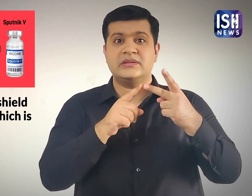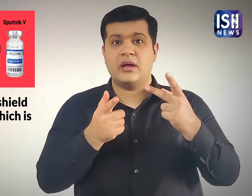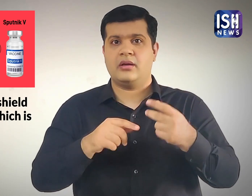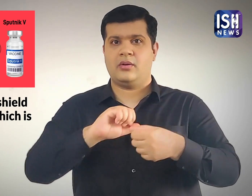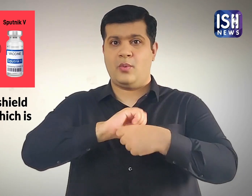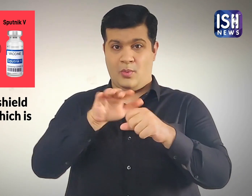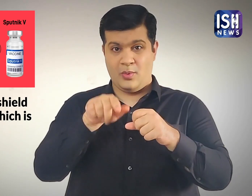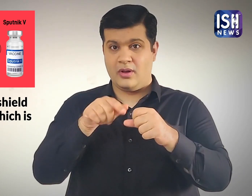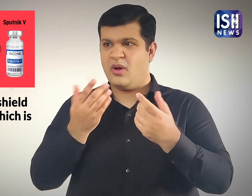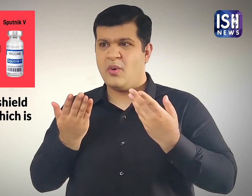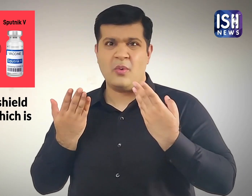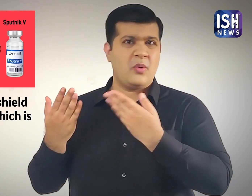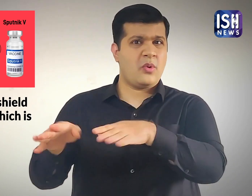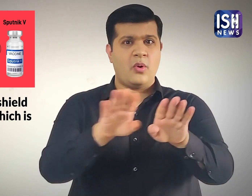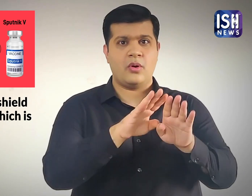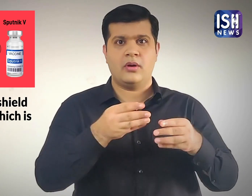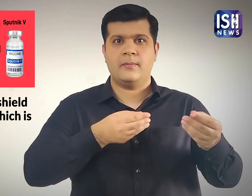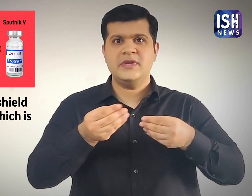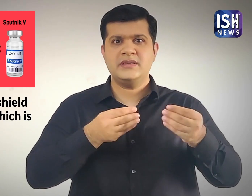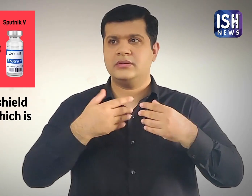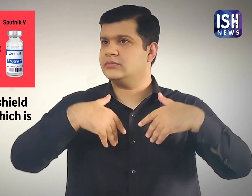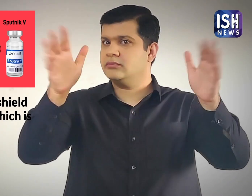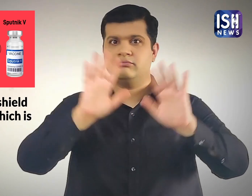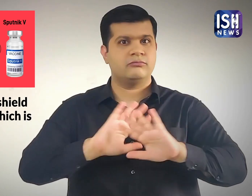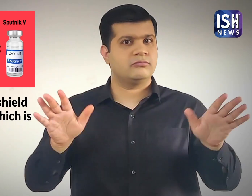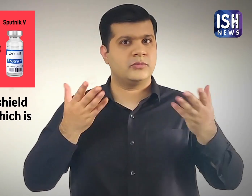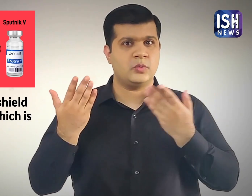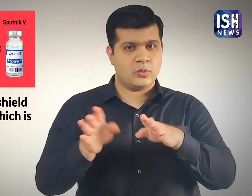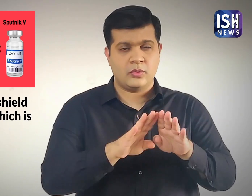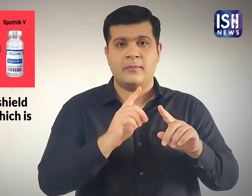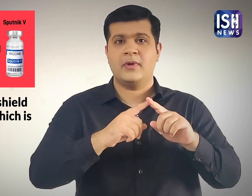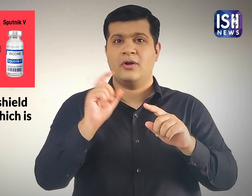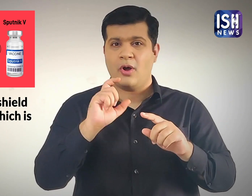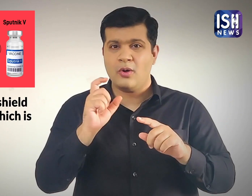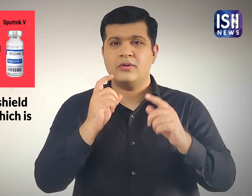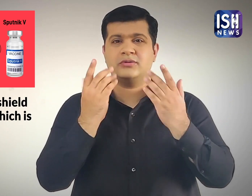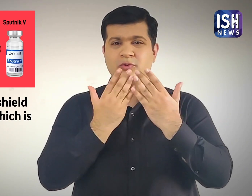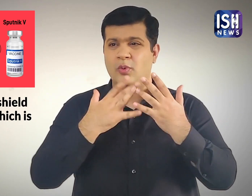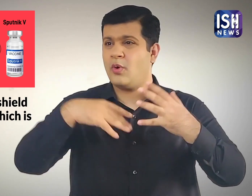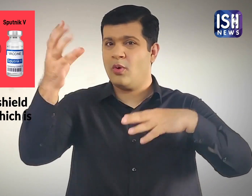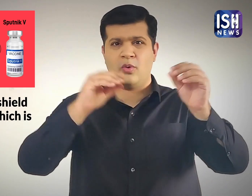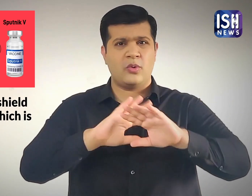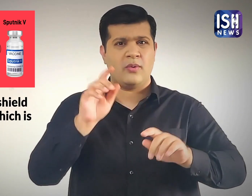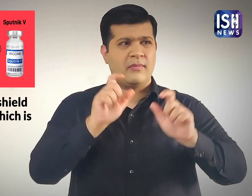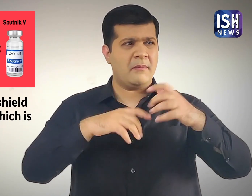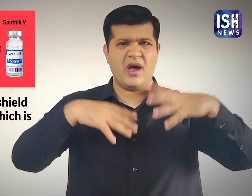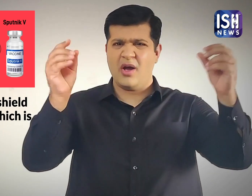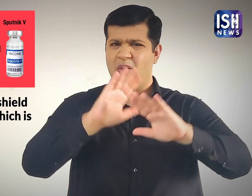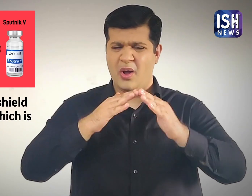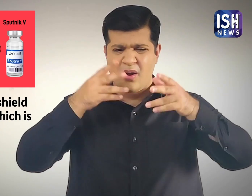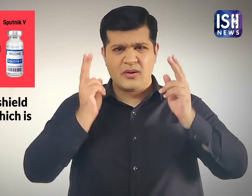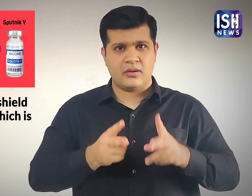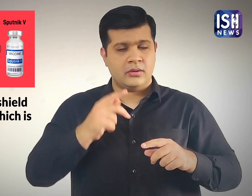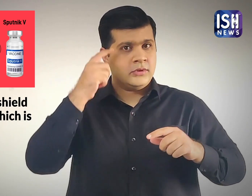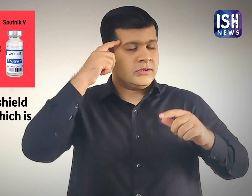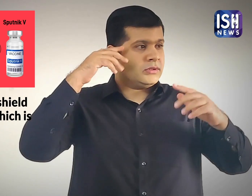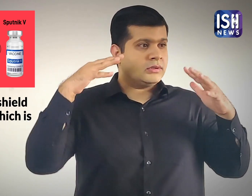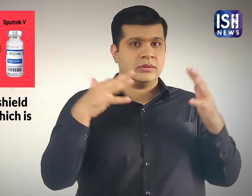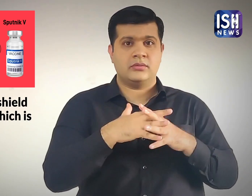The second is the lockdown. Since workplaces, schools, colleges, etc are shut which is causing stress among people as they can't leave their homes fearing the virus.